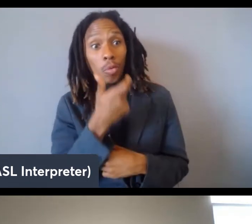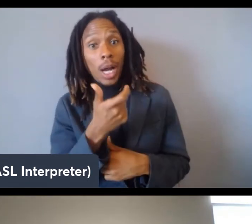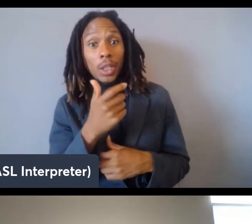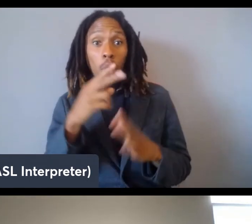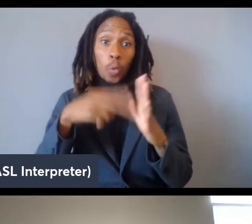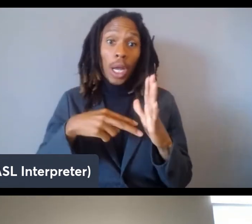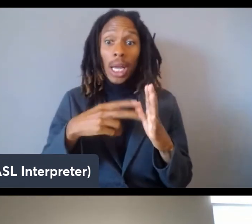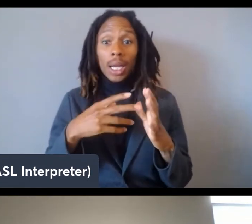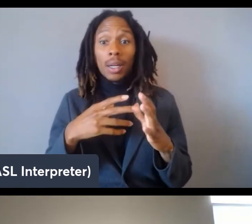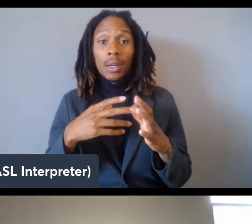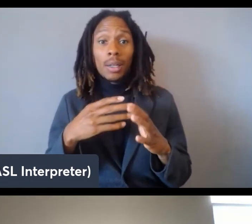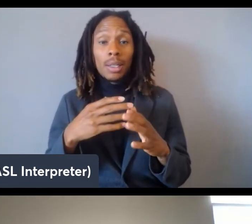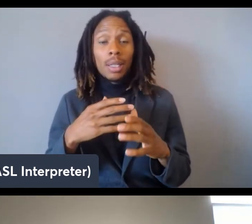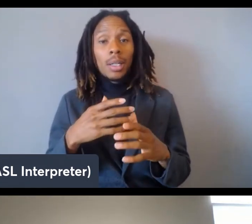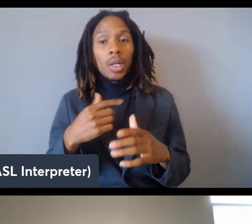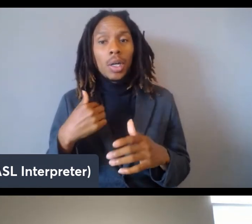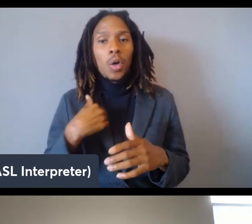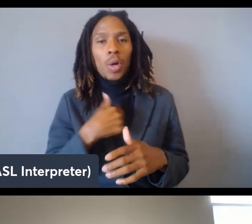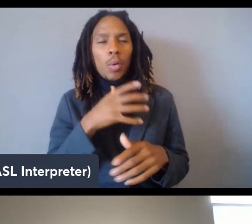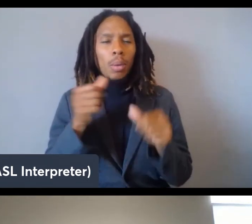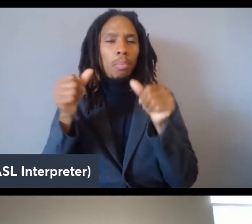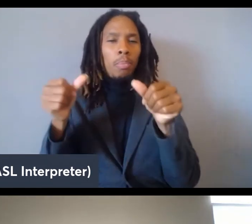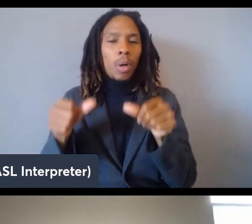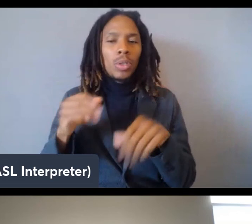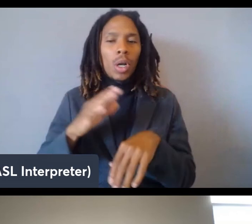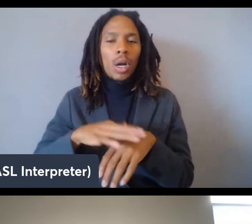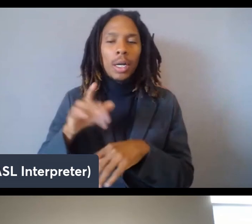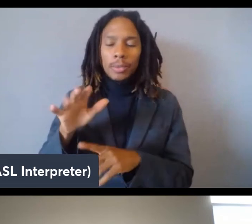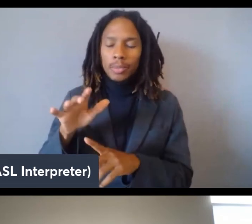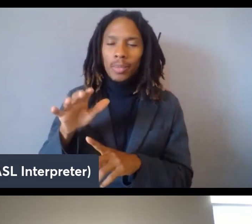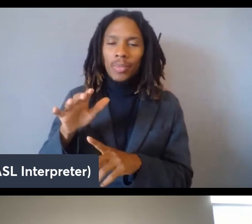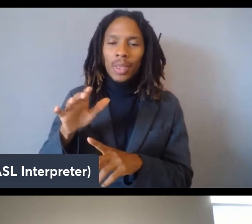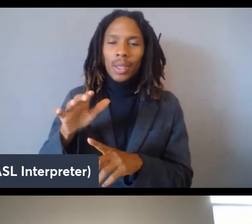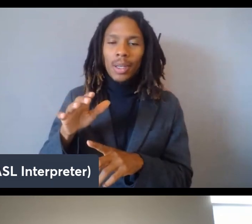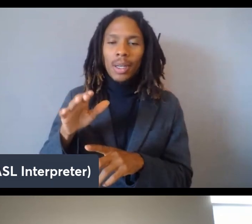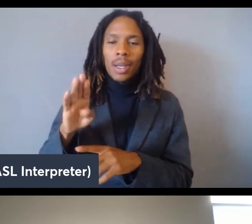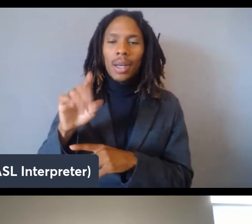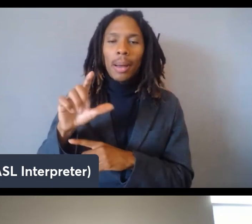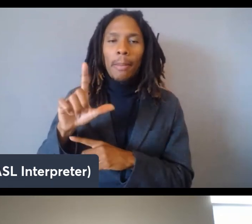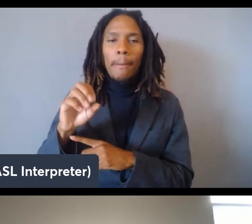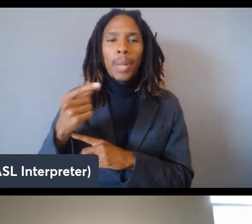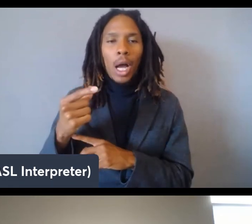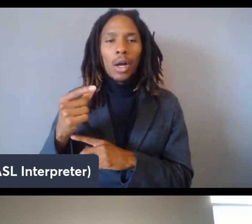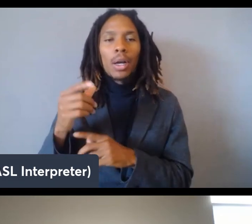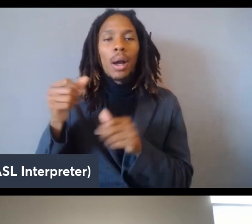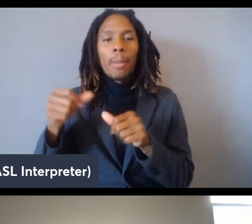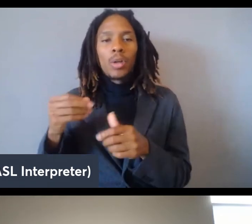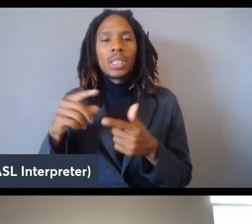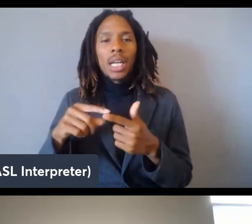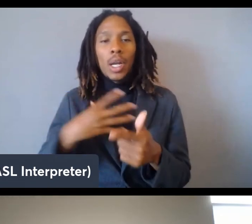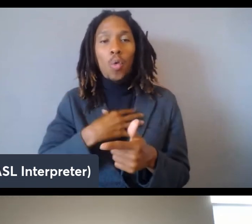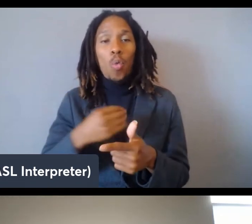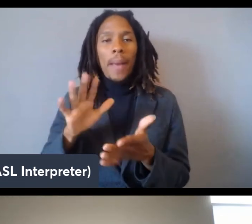we will post those on our blog post and white papers and those.